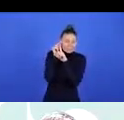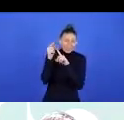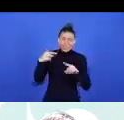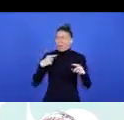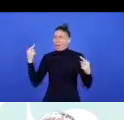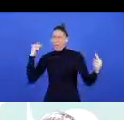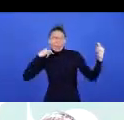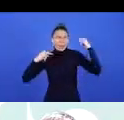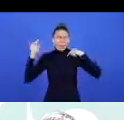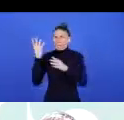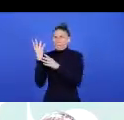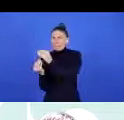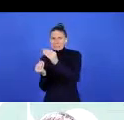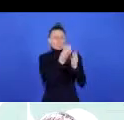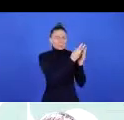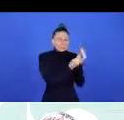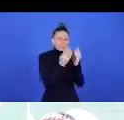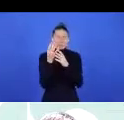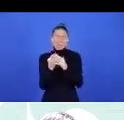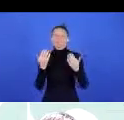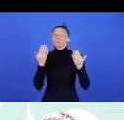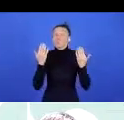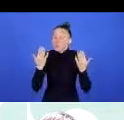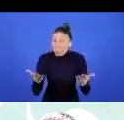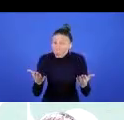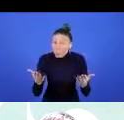long, it felt so awkward knowing how much sounds I was miss